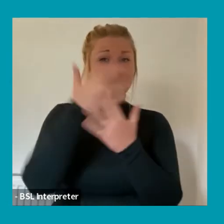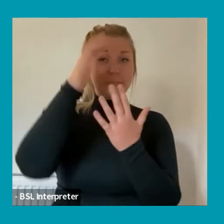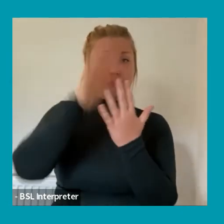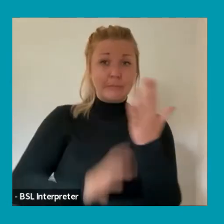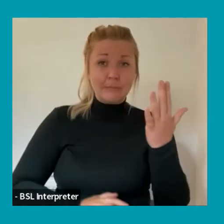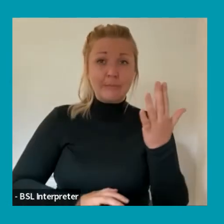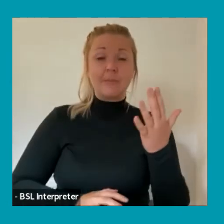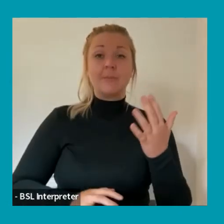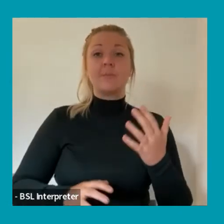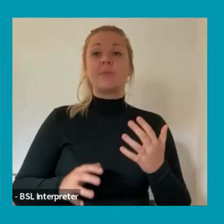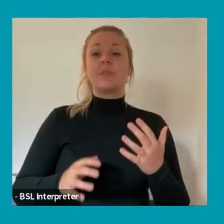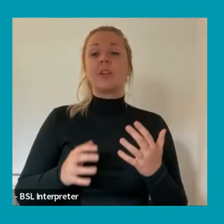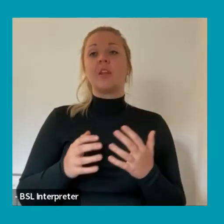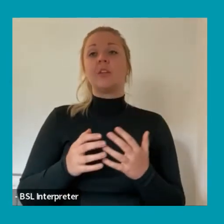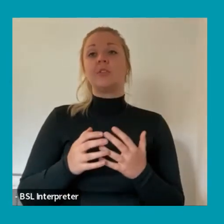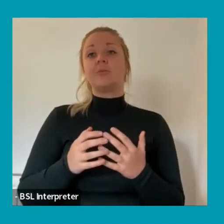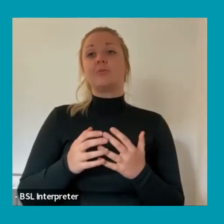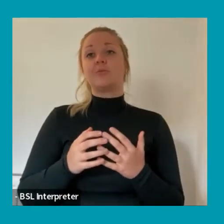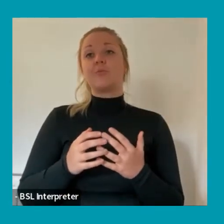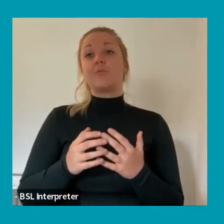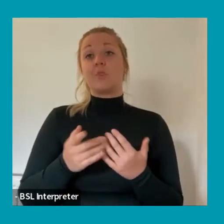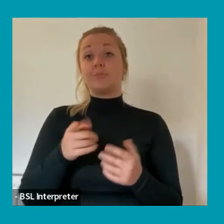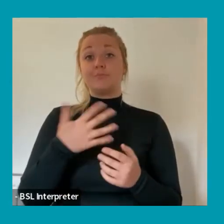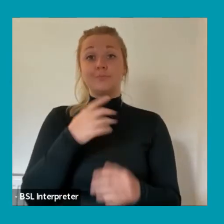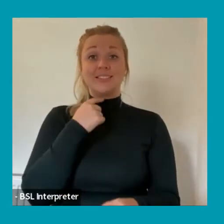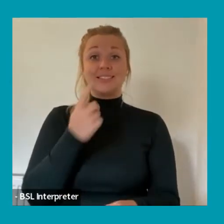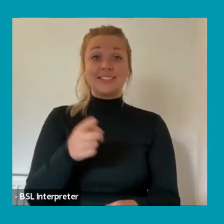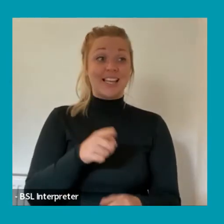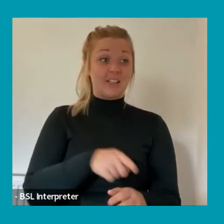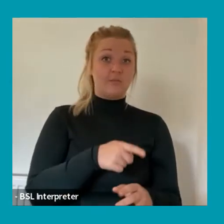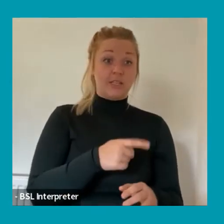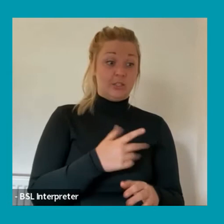And as you say, they ripple out And everyone benefits from it.